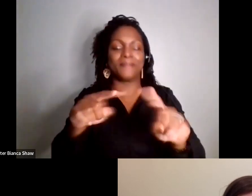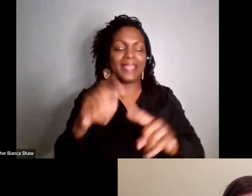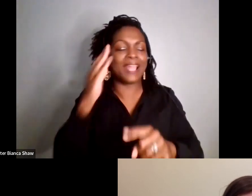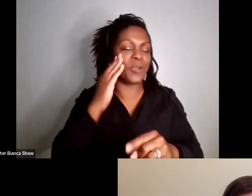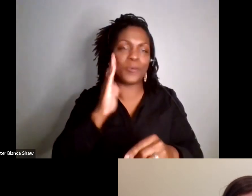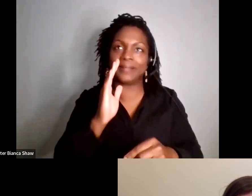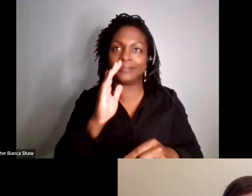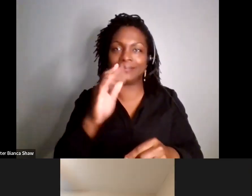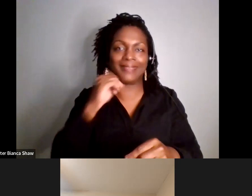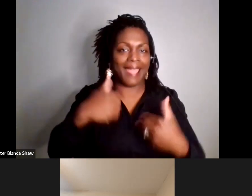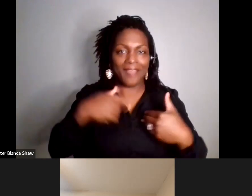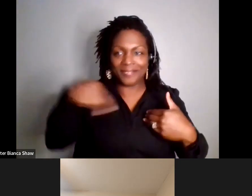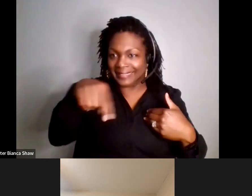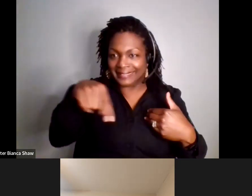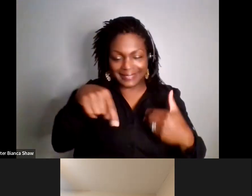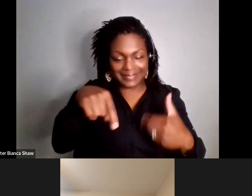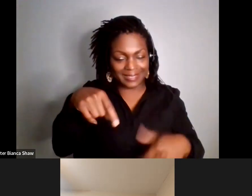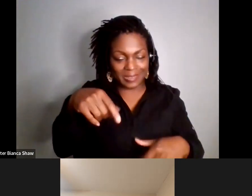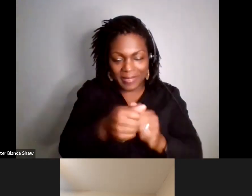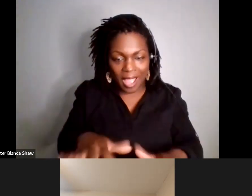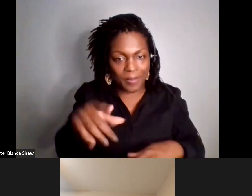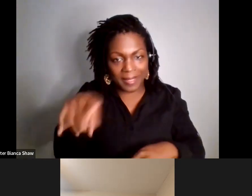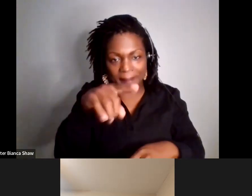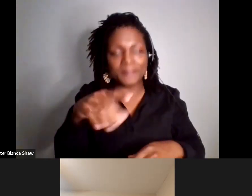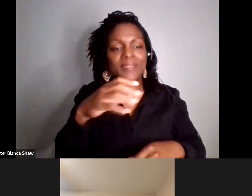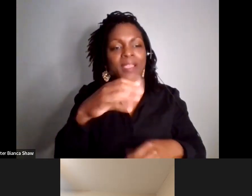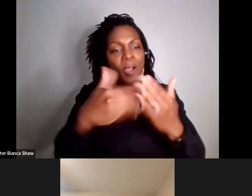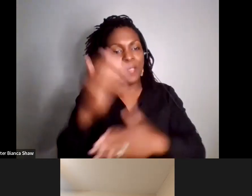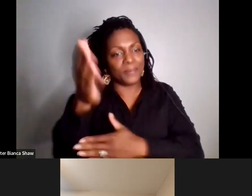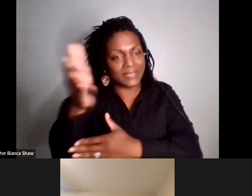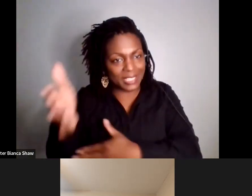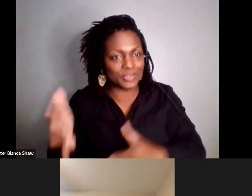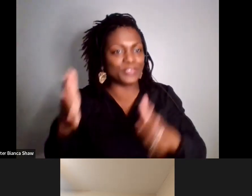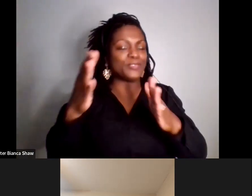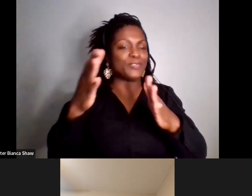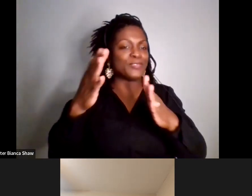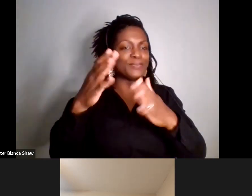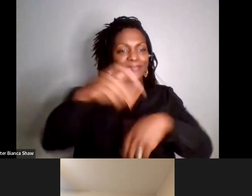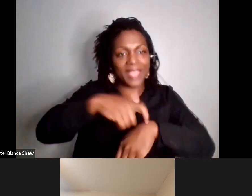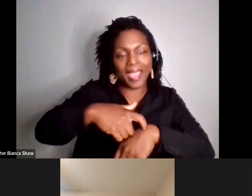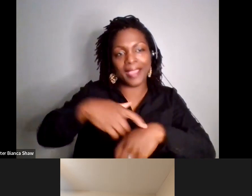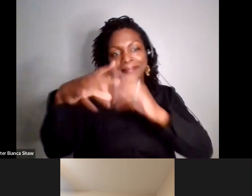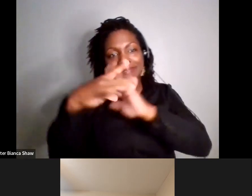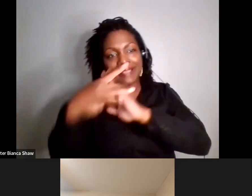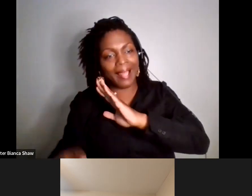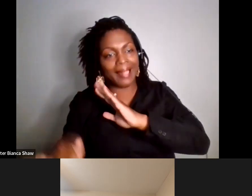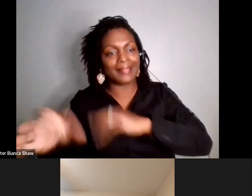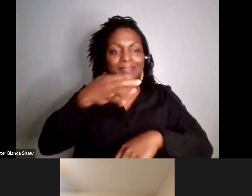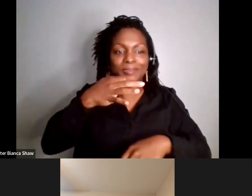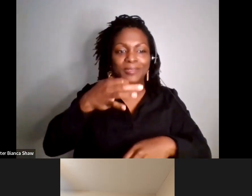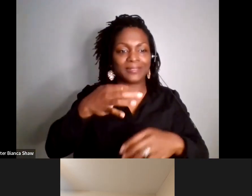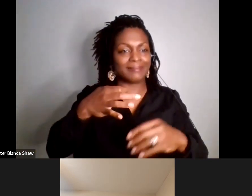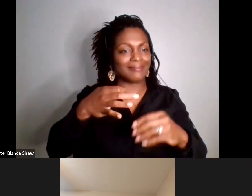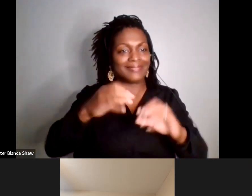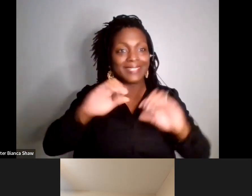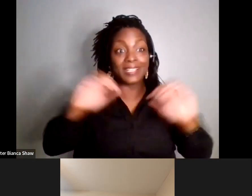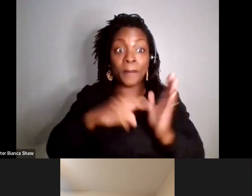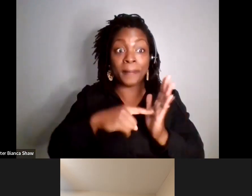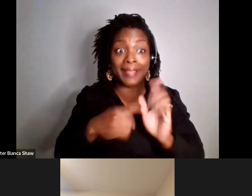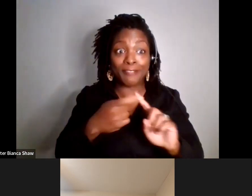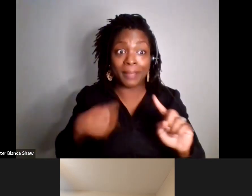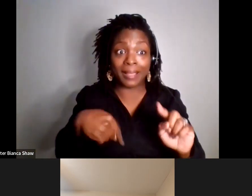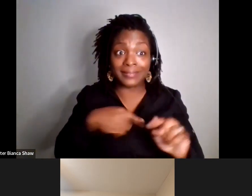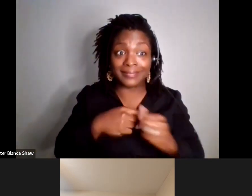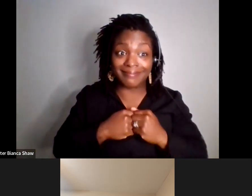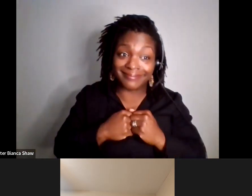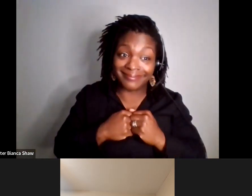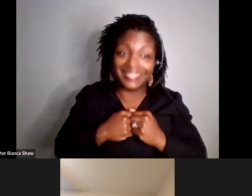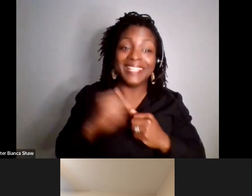And also to all of our presenters, who are sharing their time, talent, expertise, and are not being paid in any way from us to be presenters.